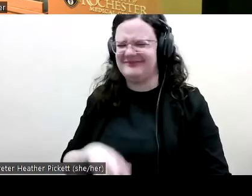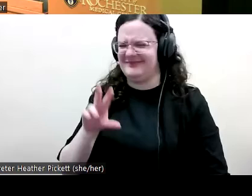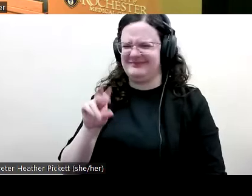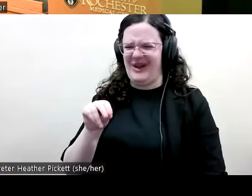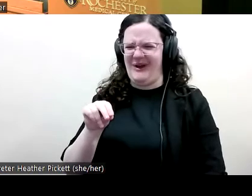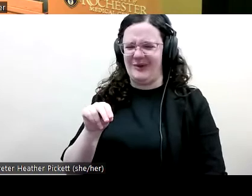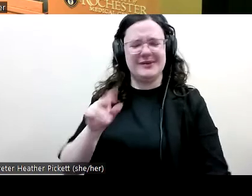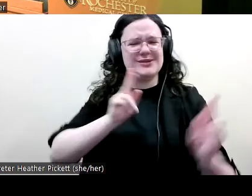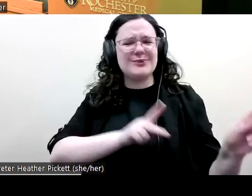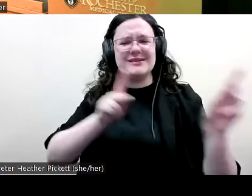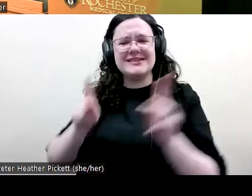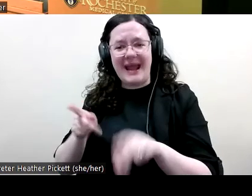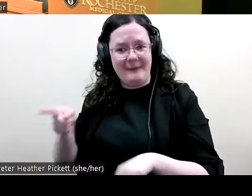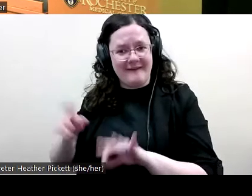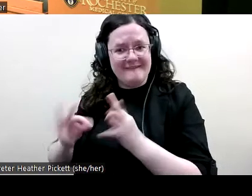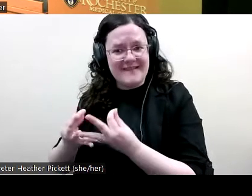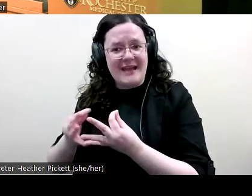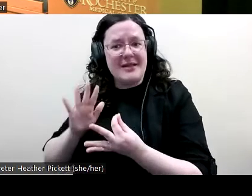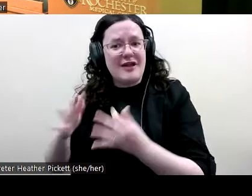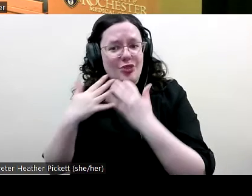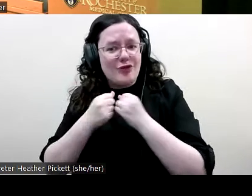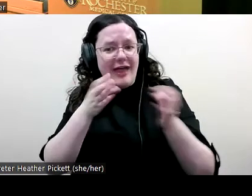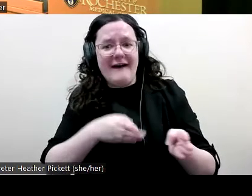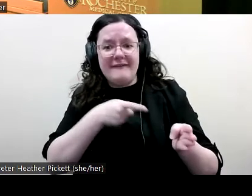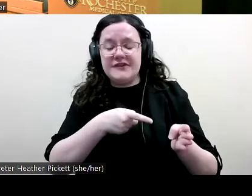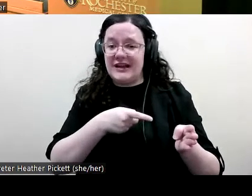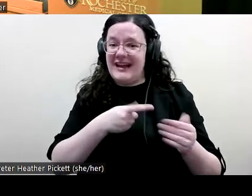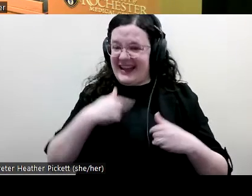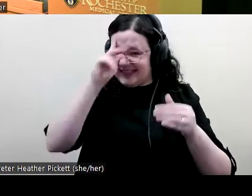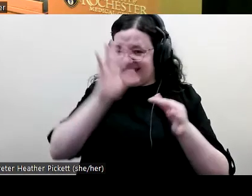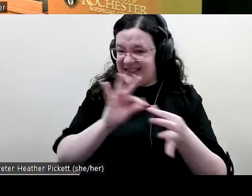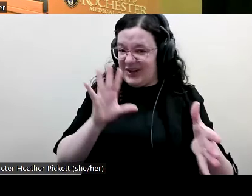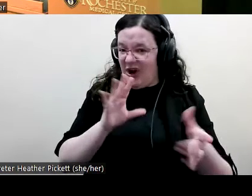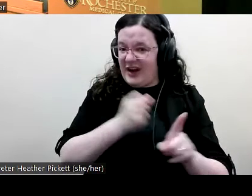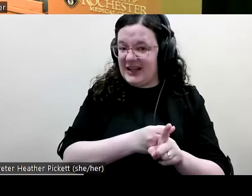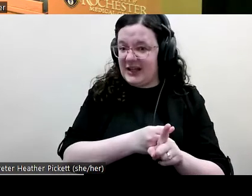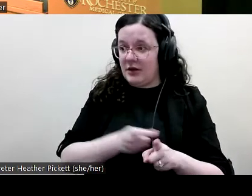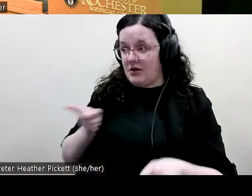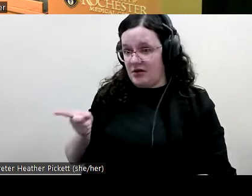one who's experiencing a psychotic episode look calm and reasonable it's an emergency and we